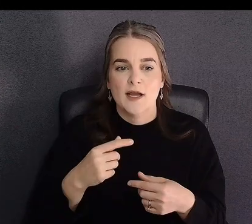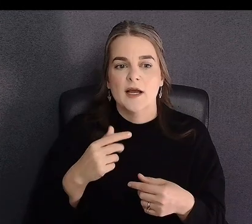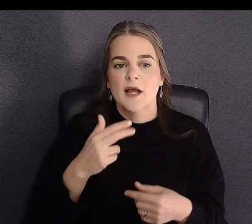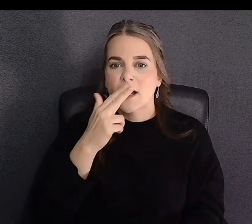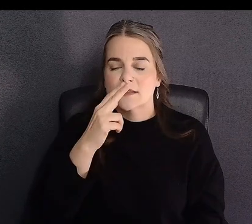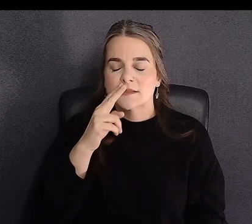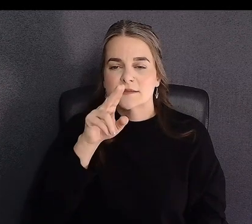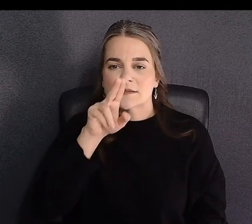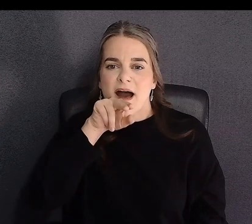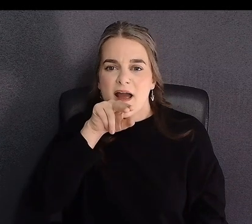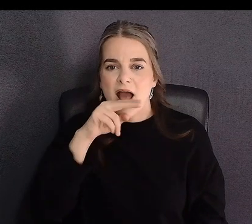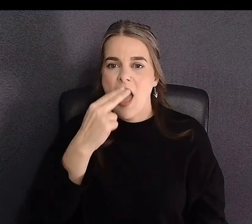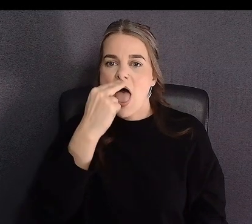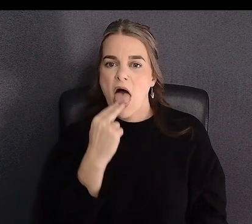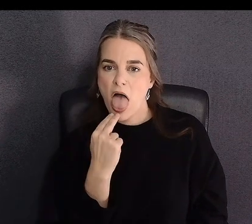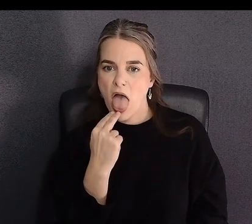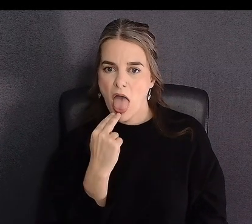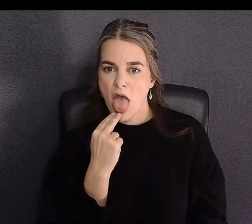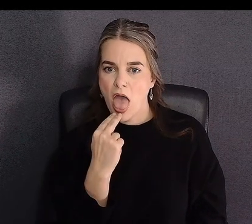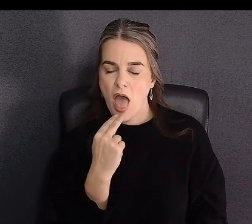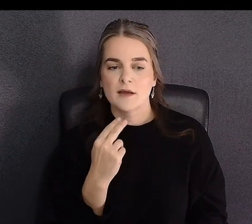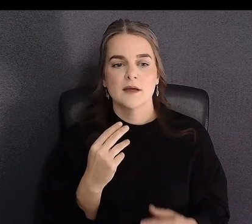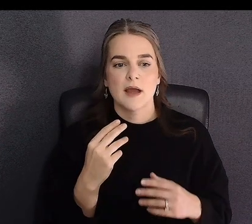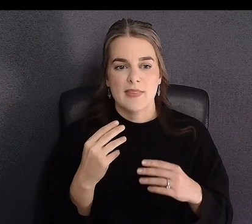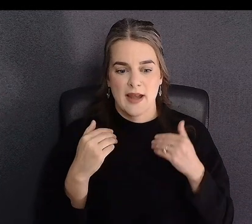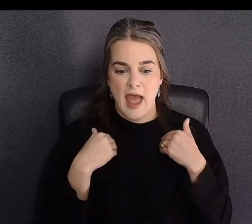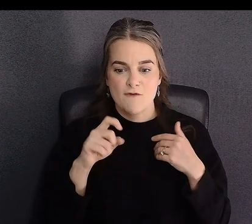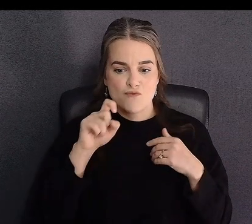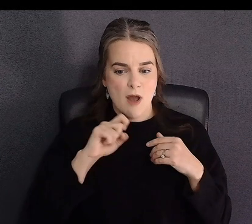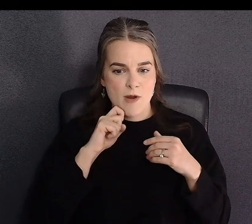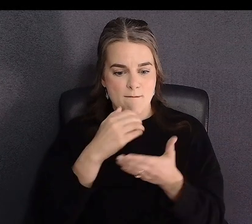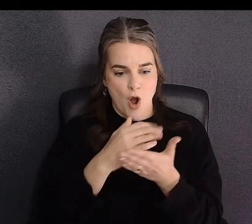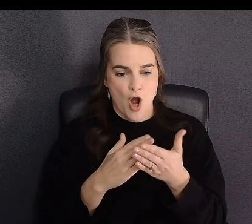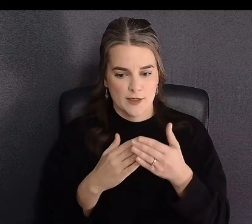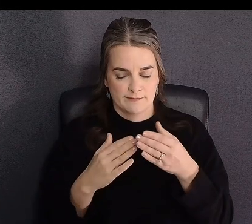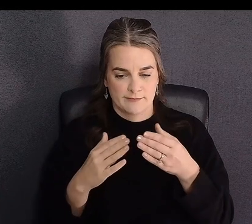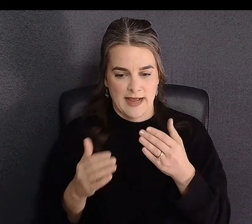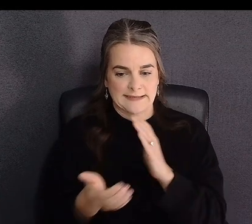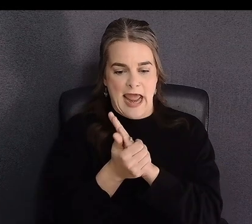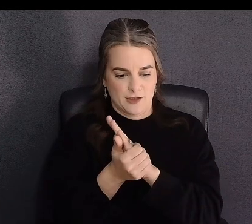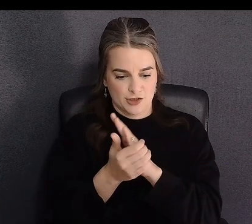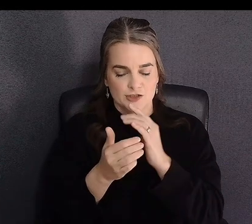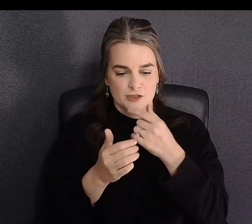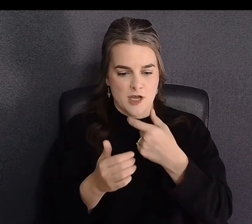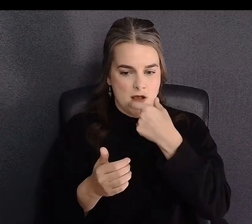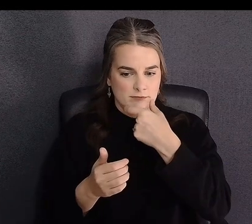It's like an adhesive, little rubbery holder that you can put pens and pencils into.